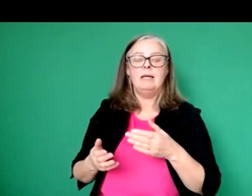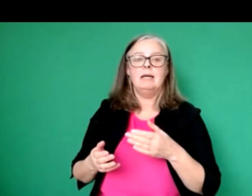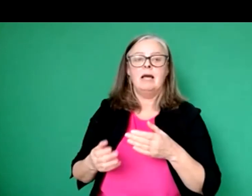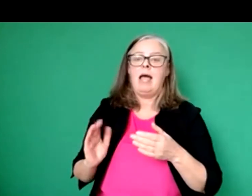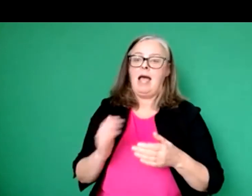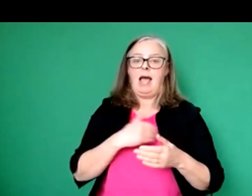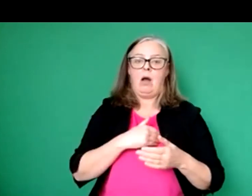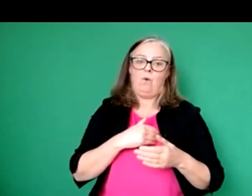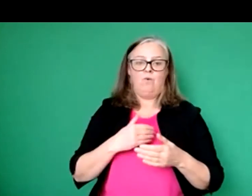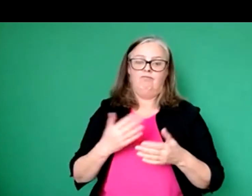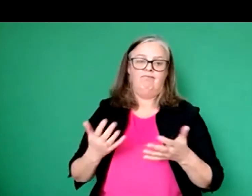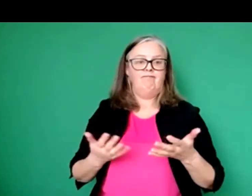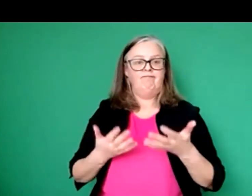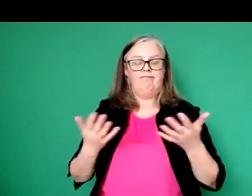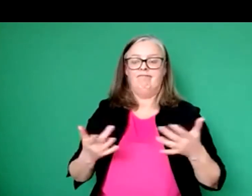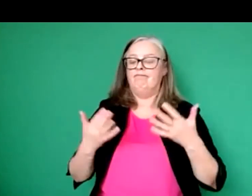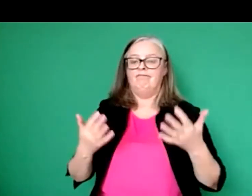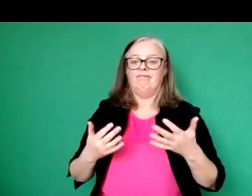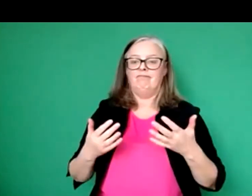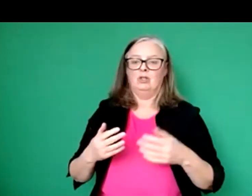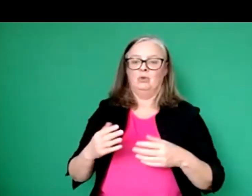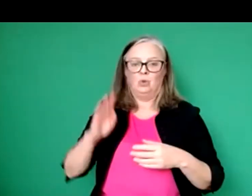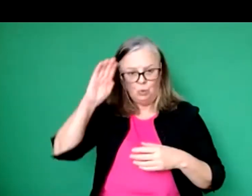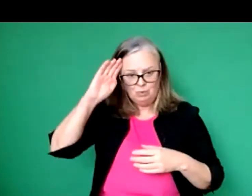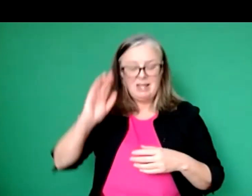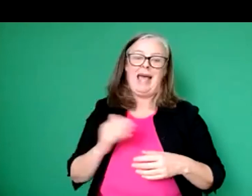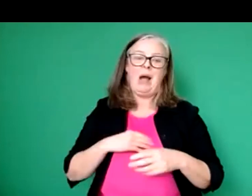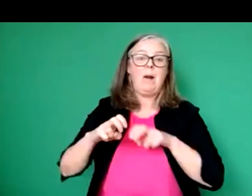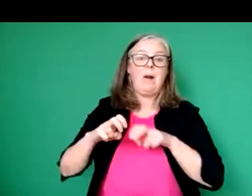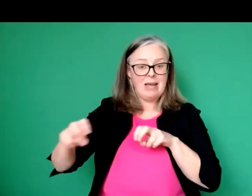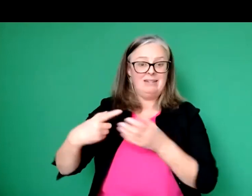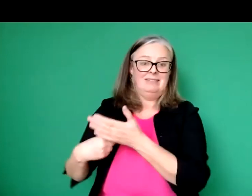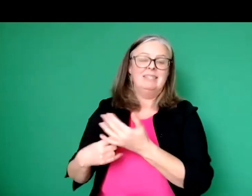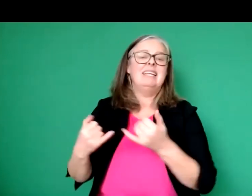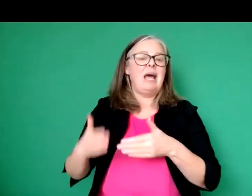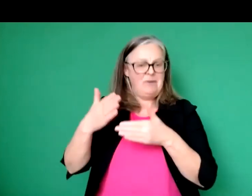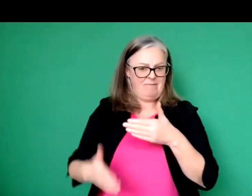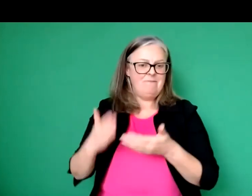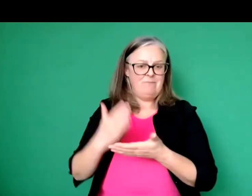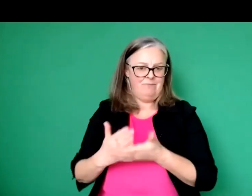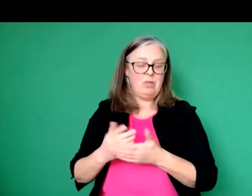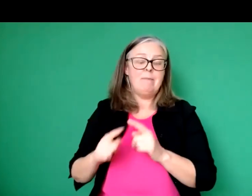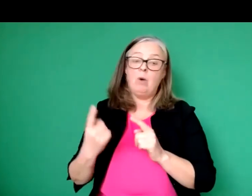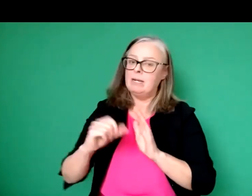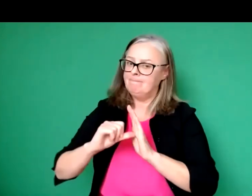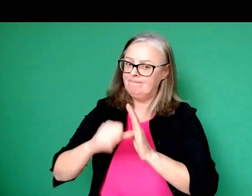our our oops our panel discussion here but i i just wanted to emphasize something that that bill